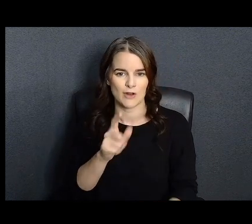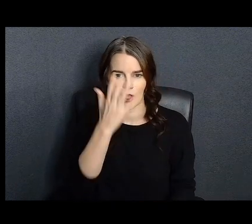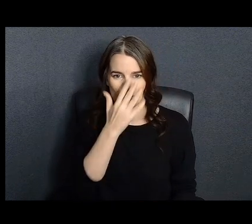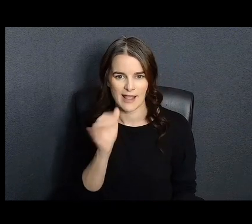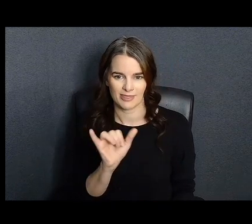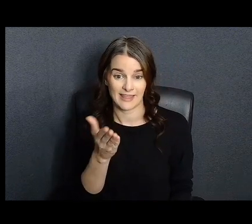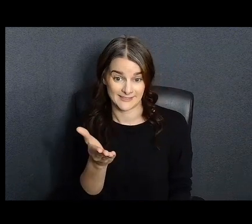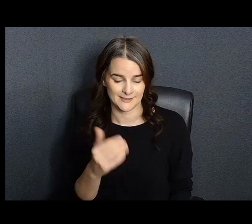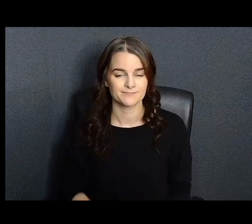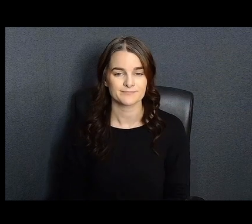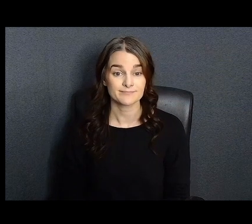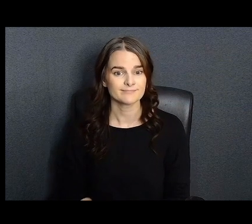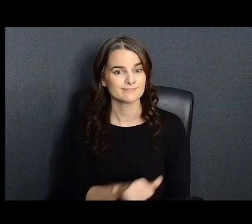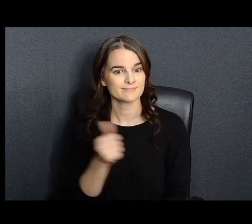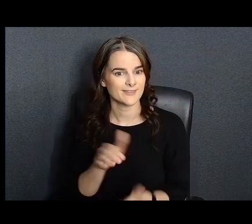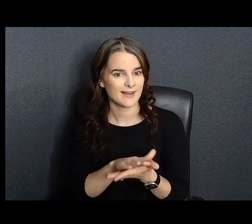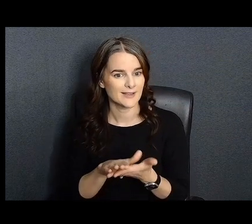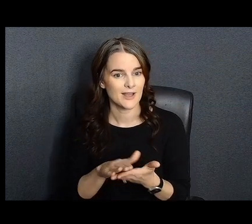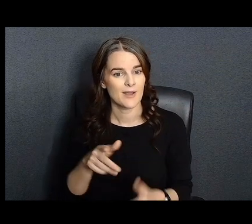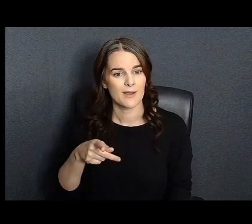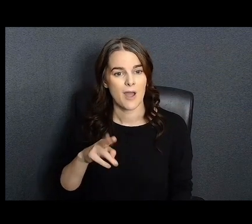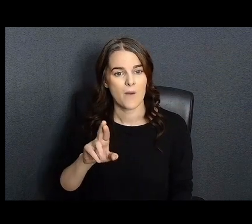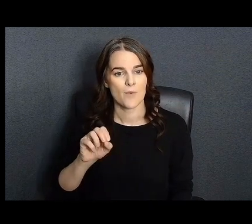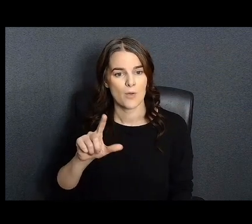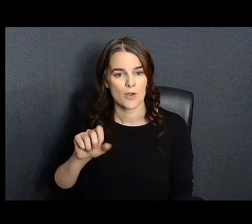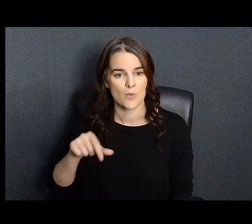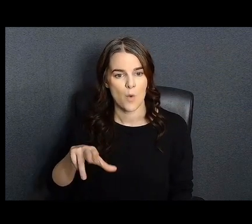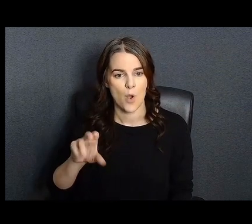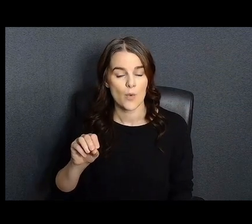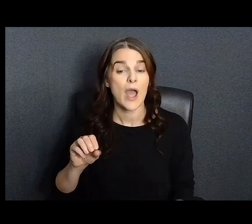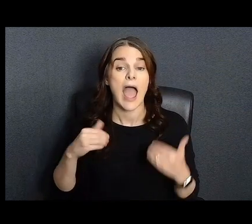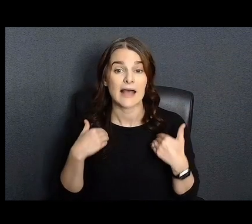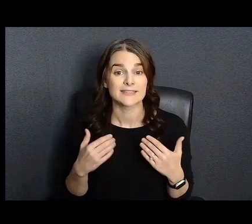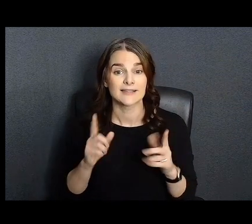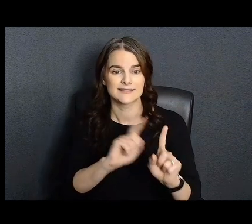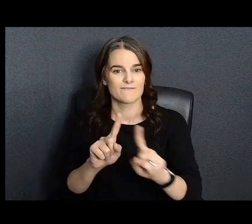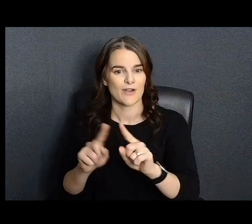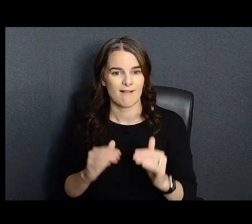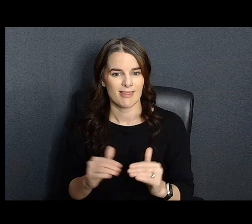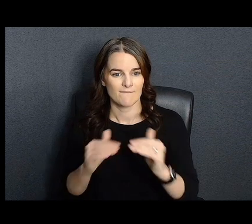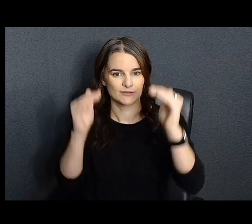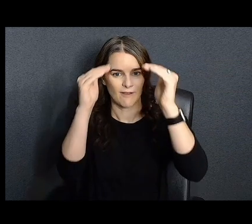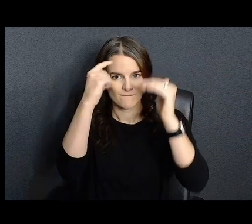is that Proloquo also has different levels for the vocabulary. So right now, we're looking at advanced.